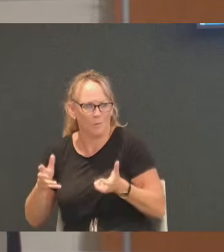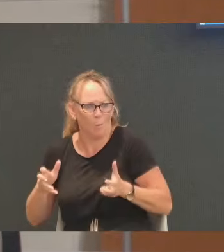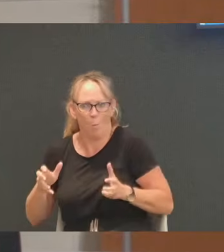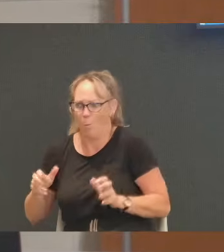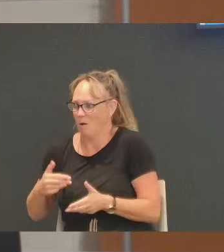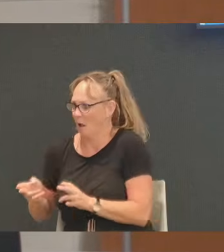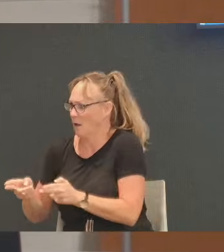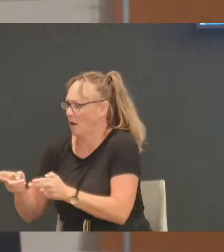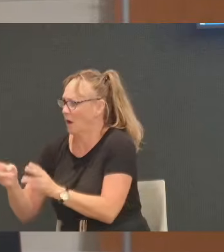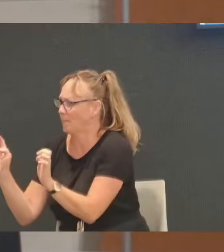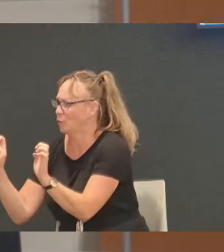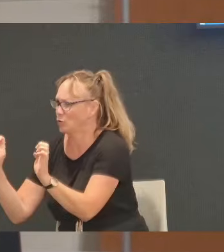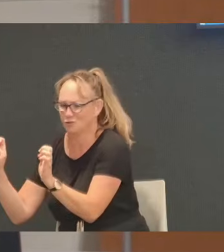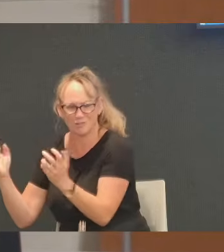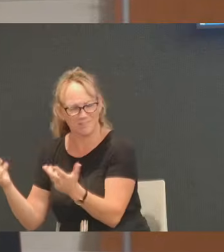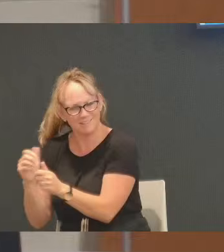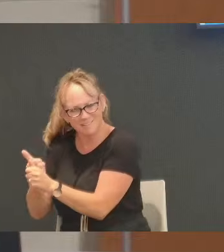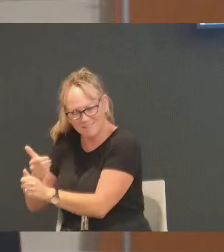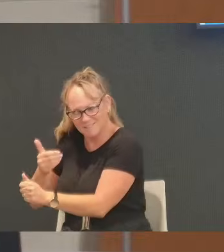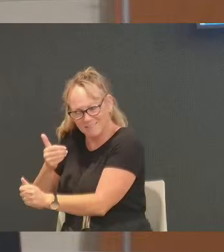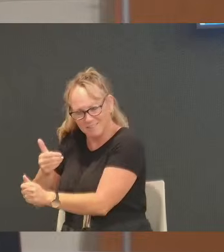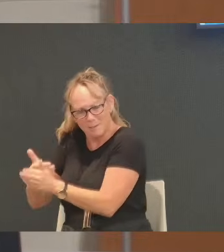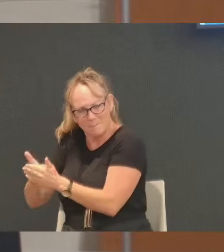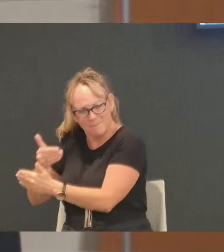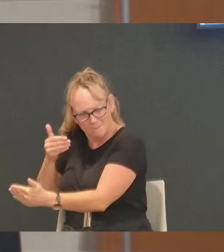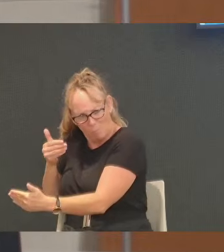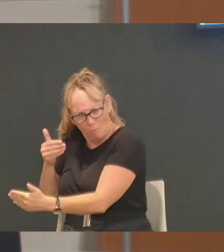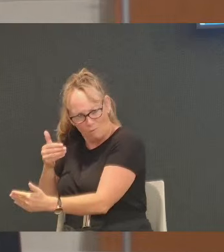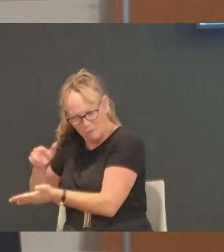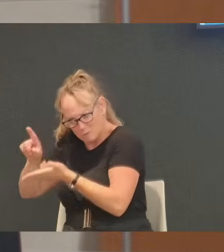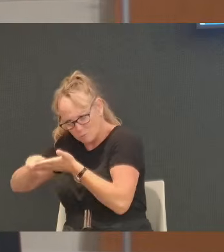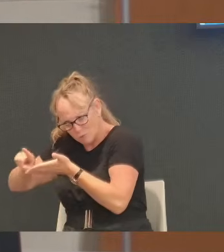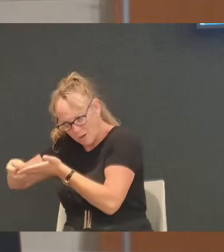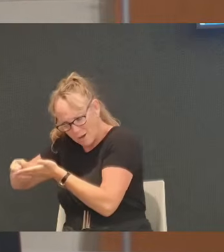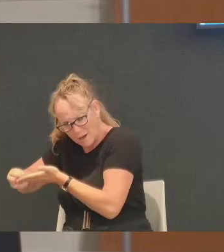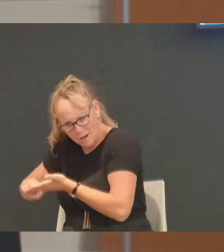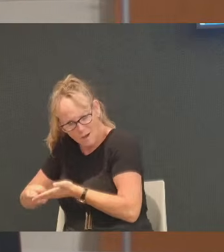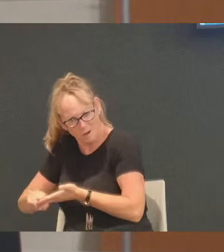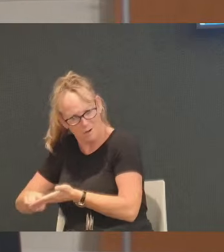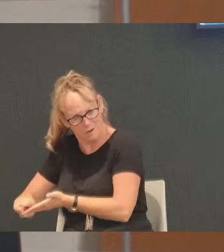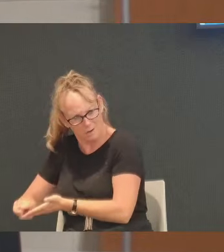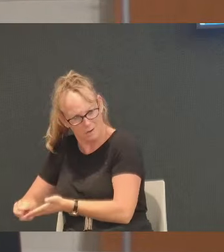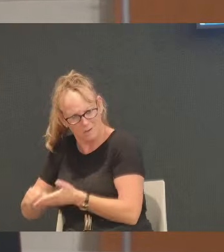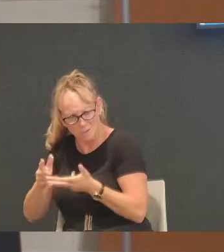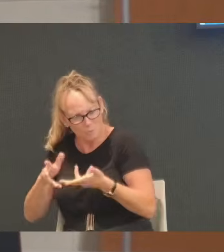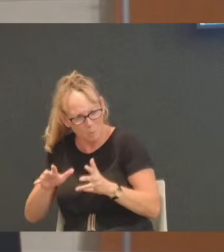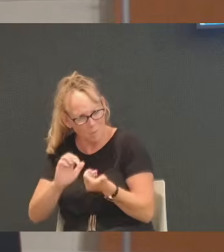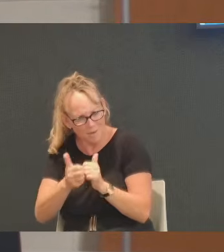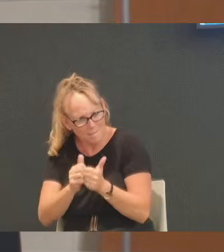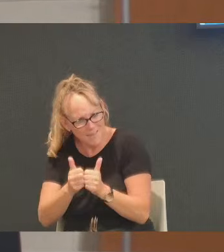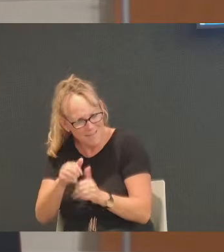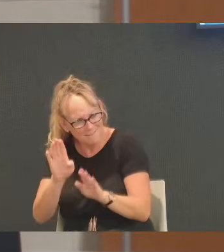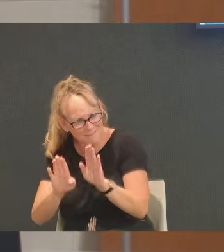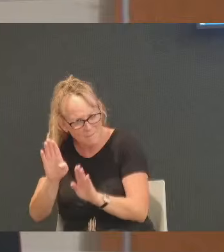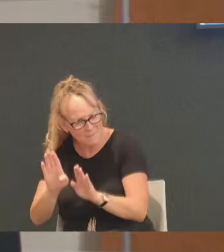situation where we are exempting the process from competitive bidding. because I don't think that's